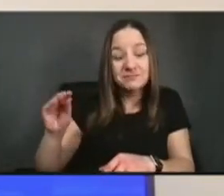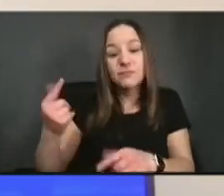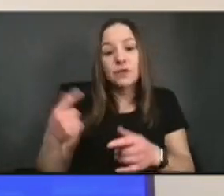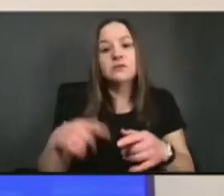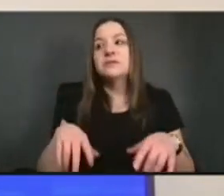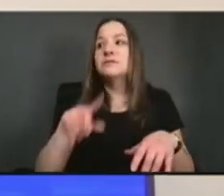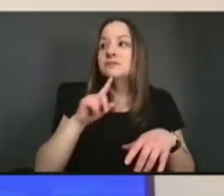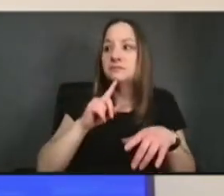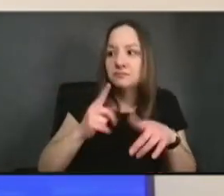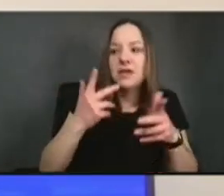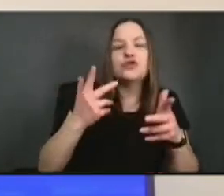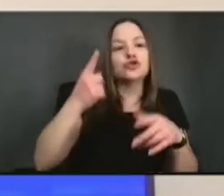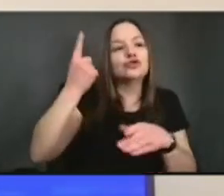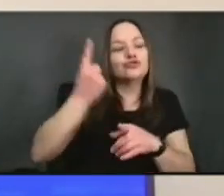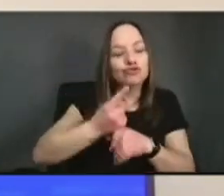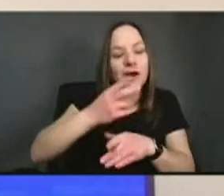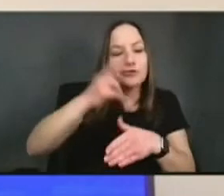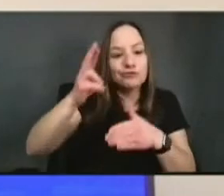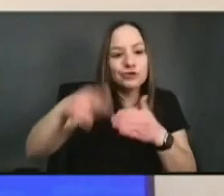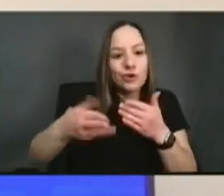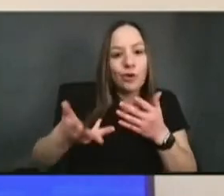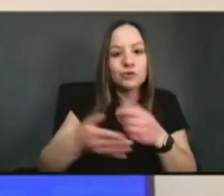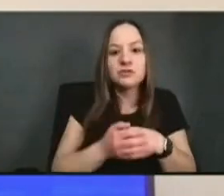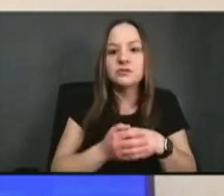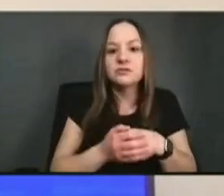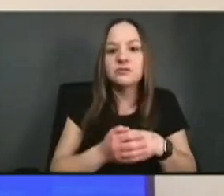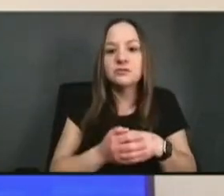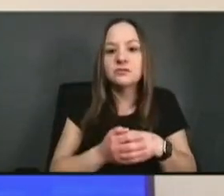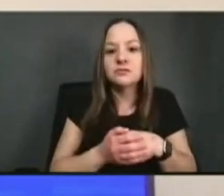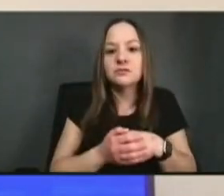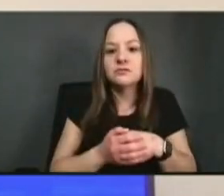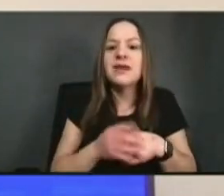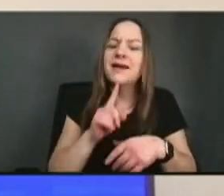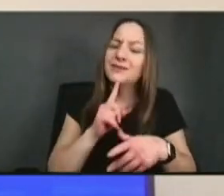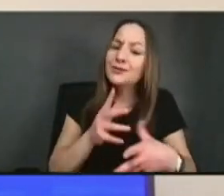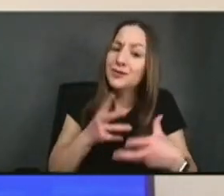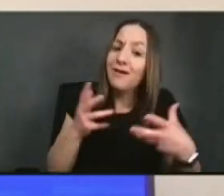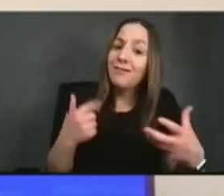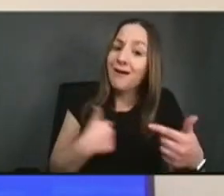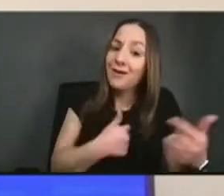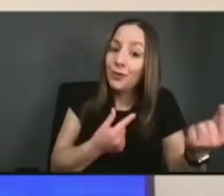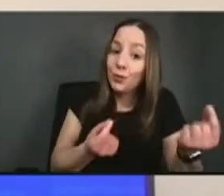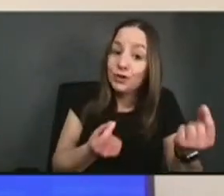lot of effort into making sure it turns up. The right results,